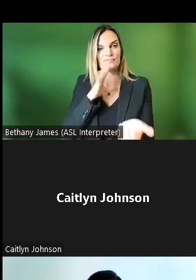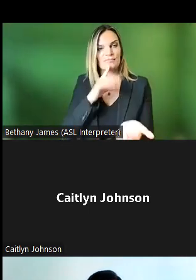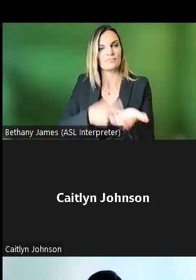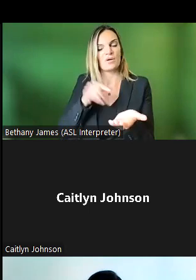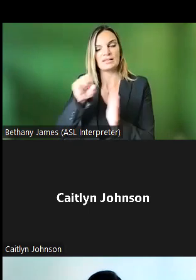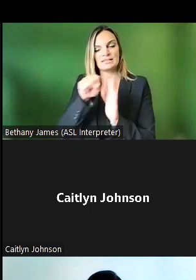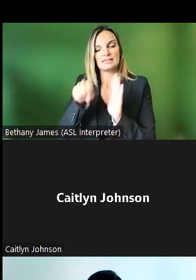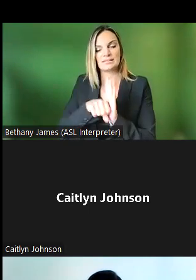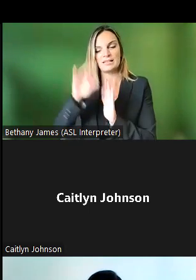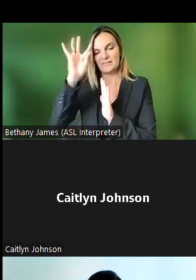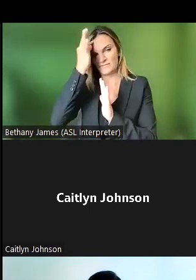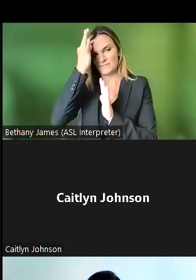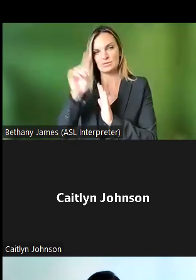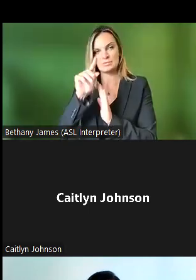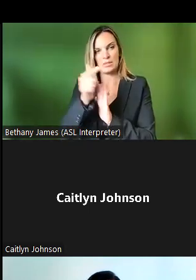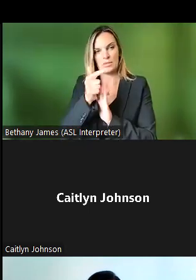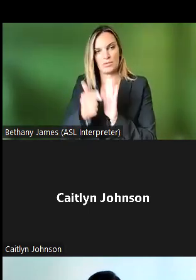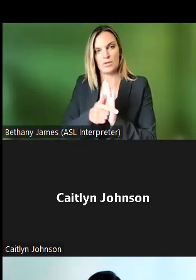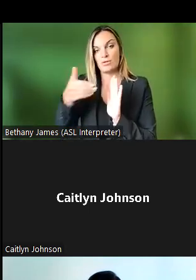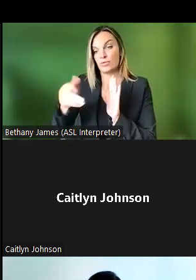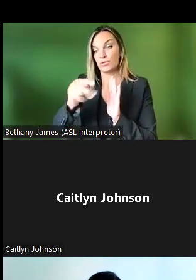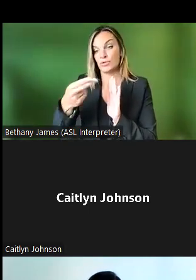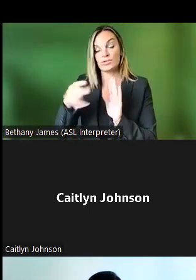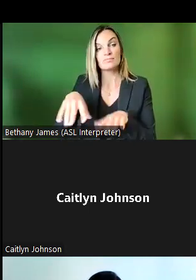And on this Thursday, we're going to have an overview of what is a disability.